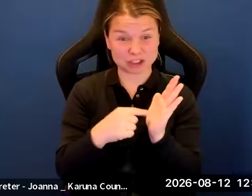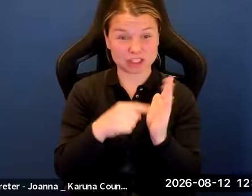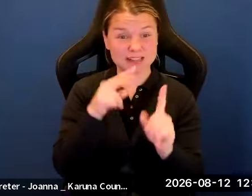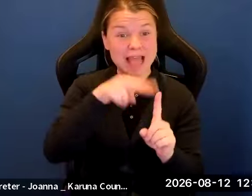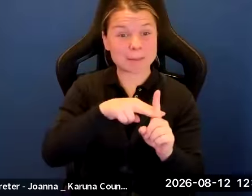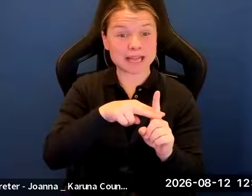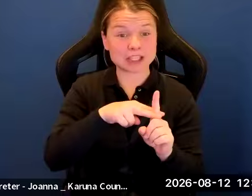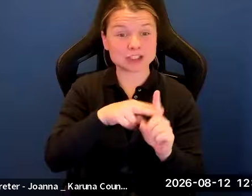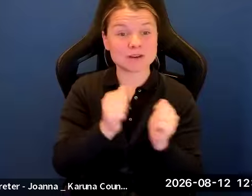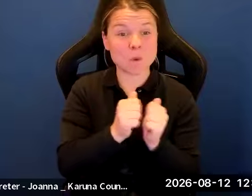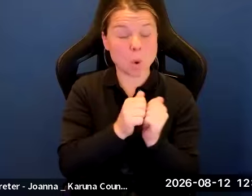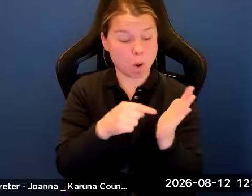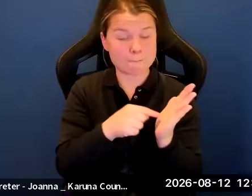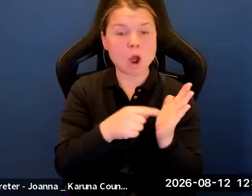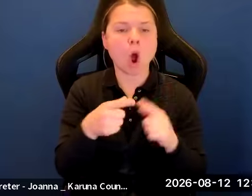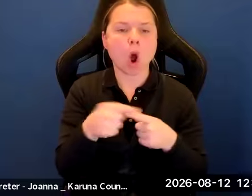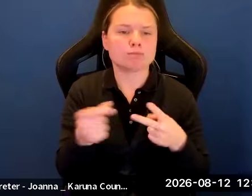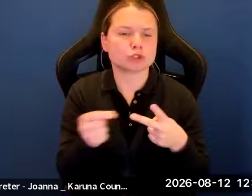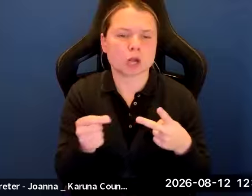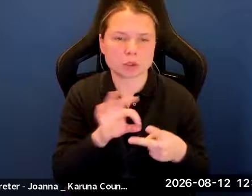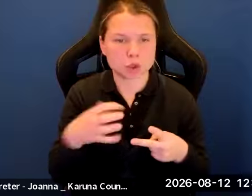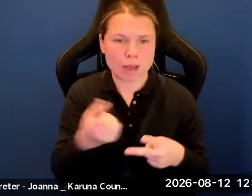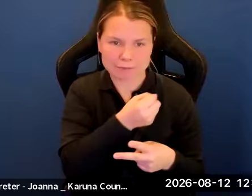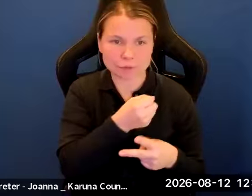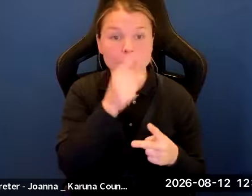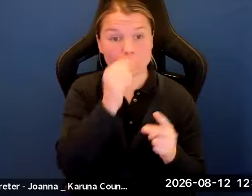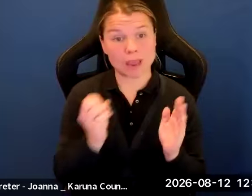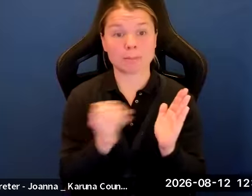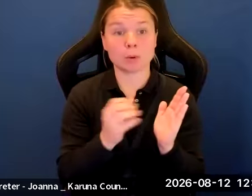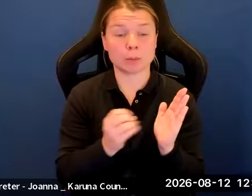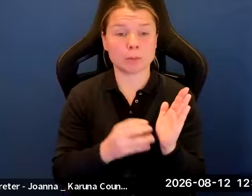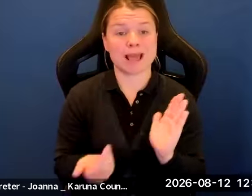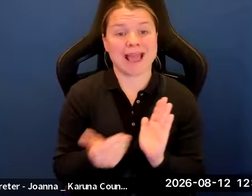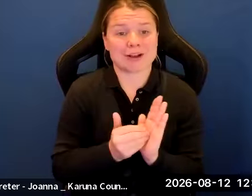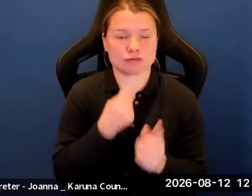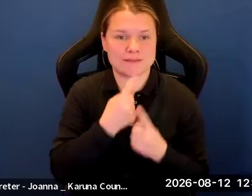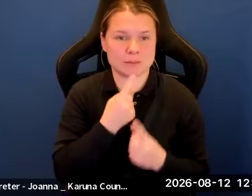the application and there is a section in the application